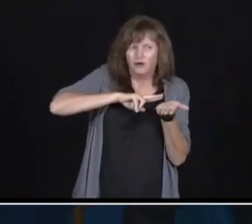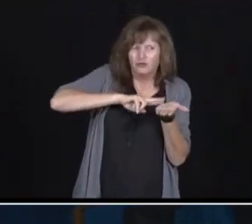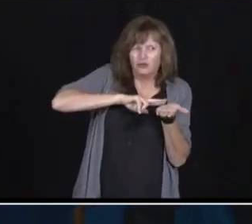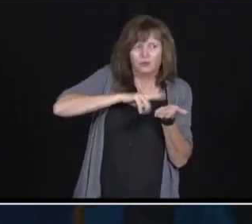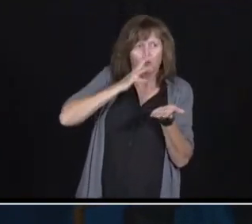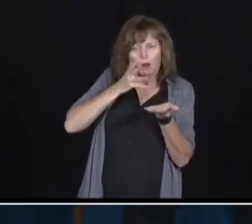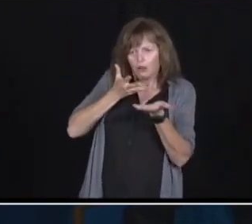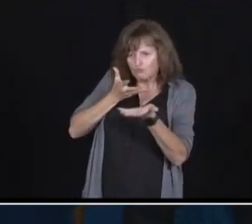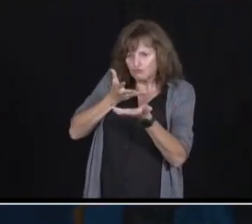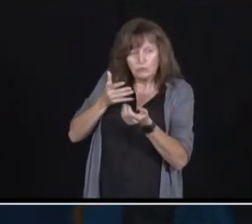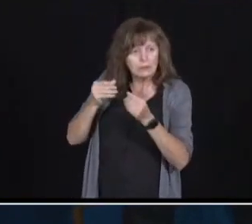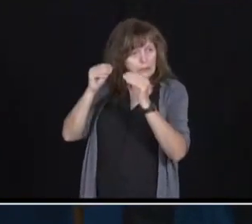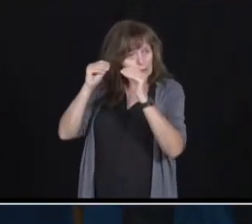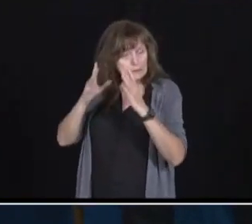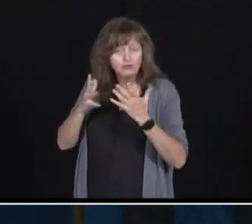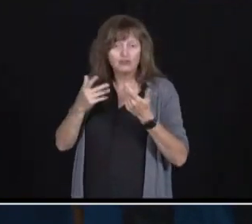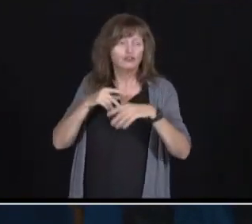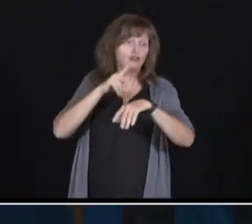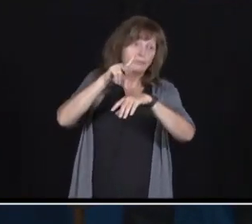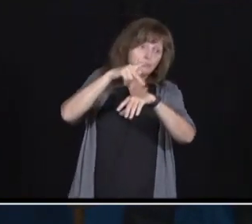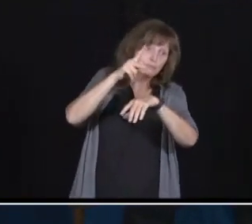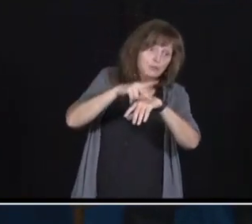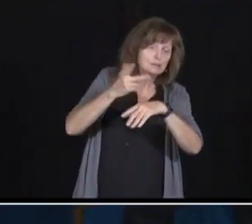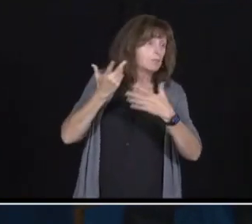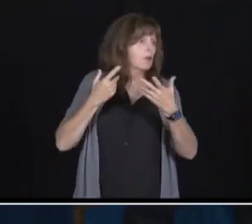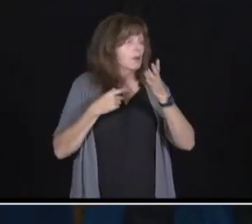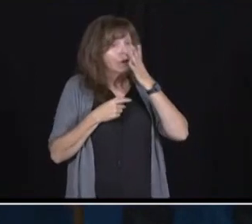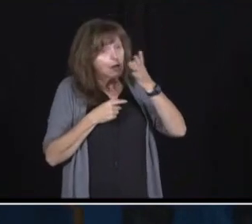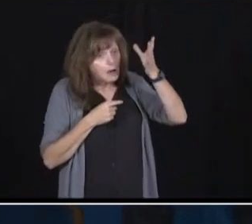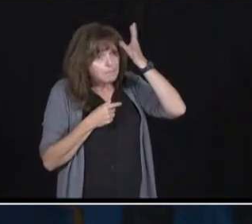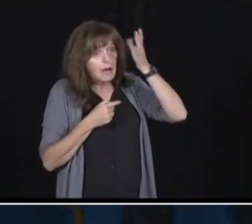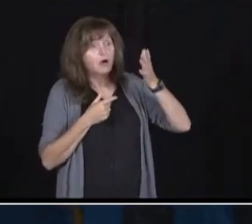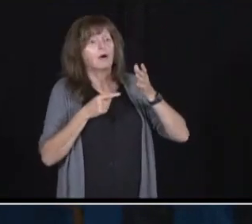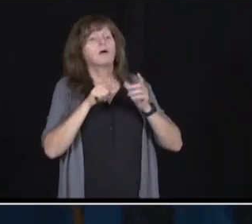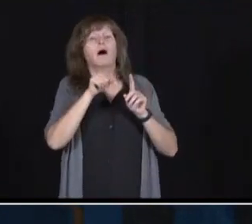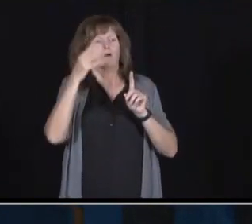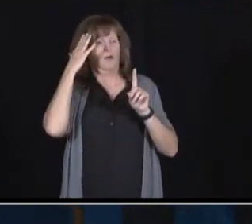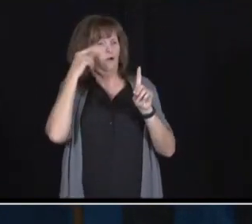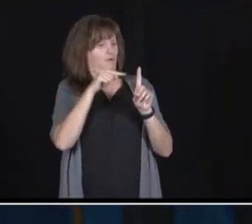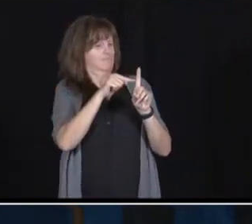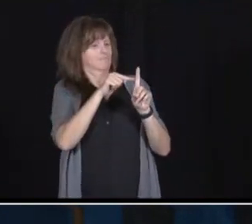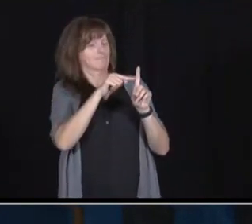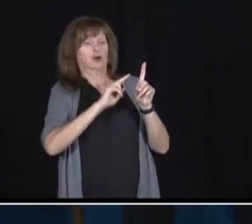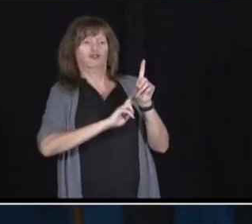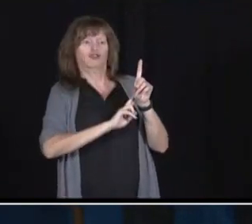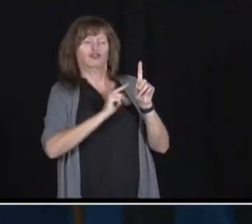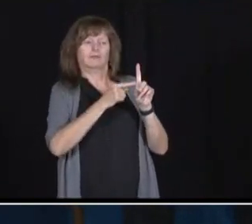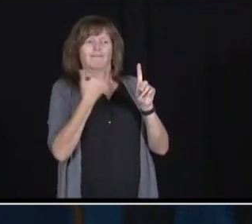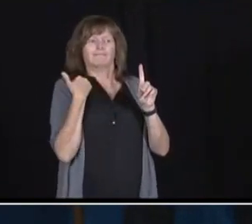Who do we get advice from and direction around issues that are related to public health? And we want them to establish that